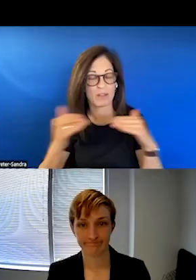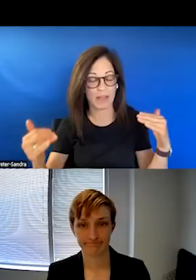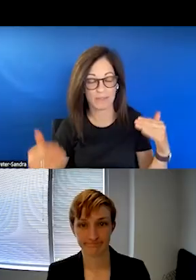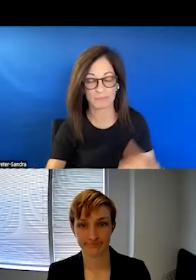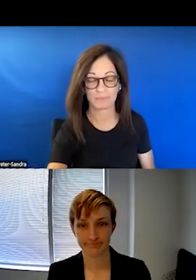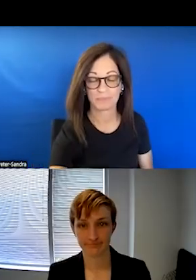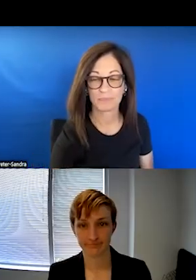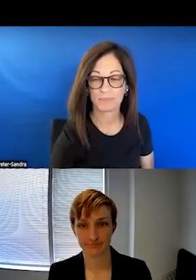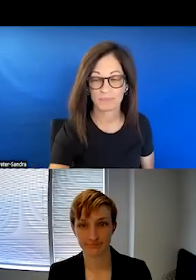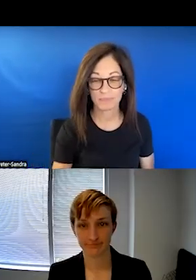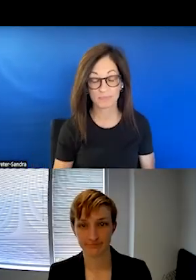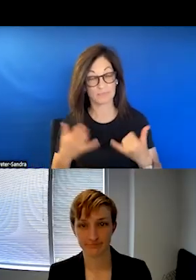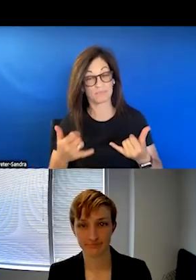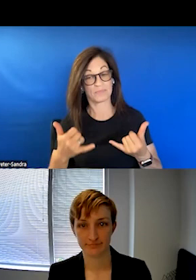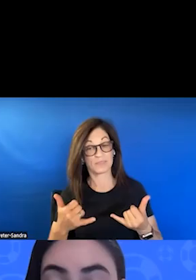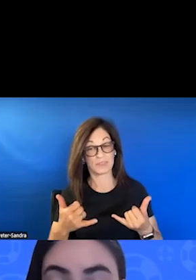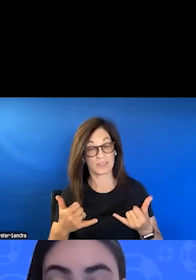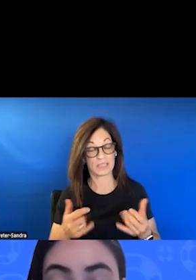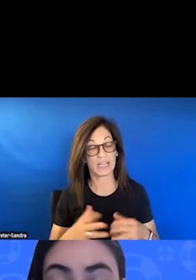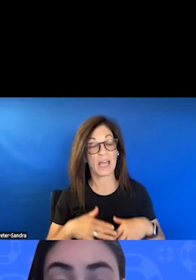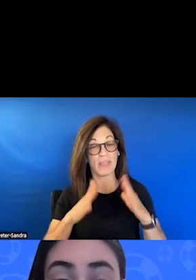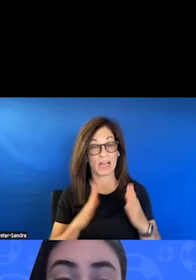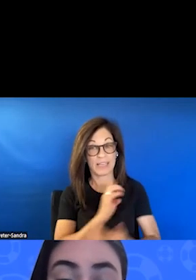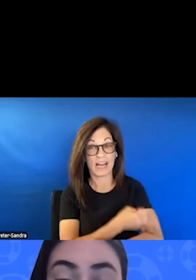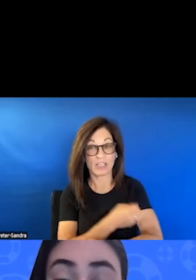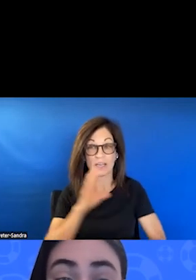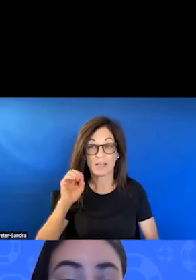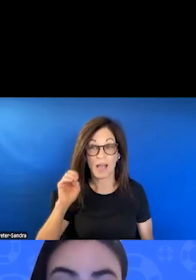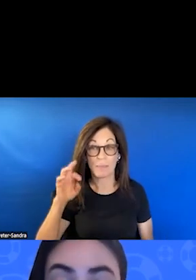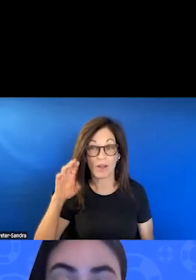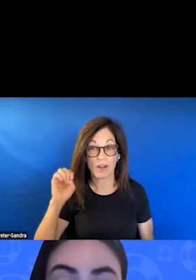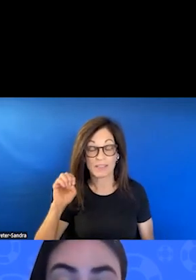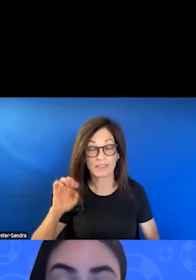KUR OPPONENTLY, THE HOUSE, ENERGY, COMMERCE COMMITTEE IS I BELIEVE, AS WE ARE SPEAKING